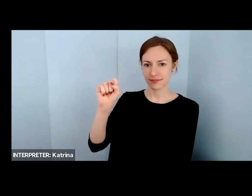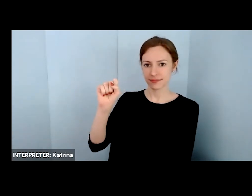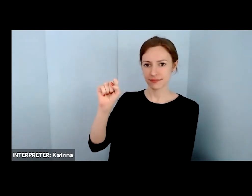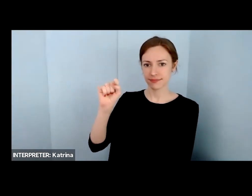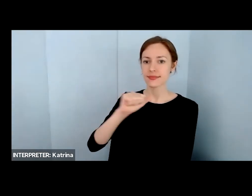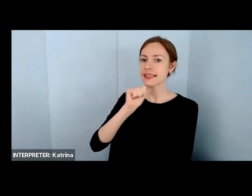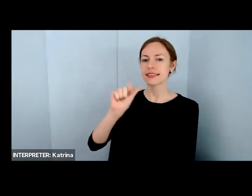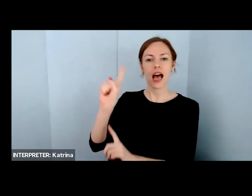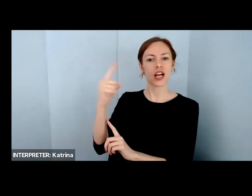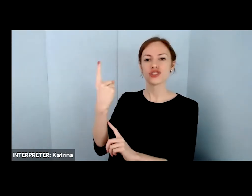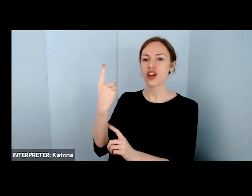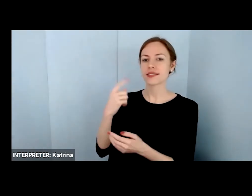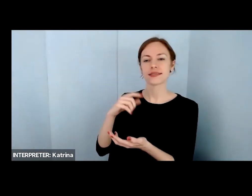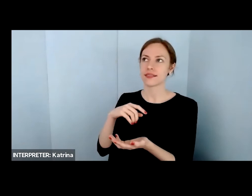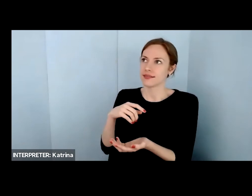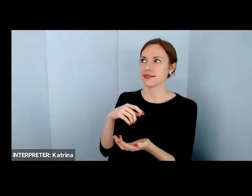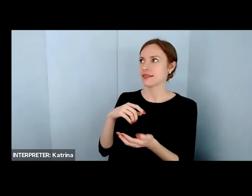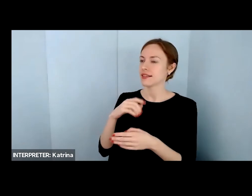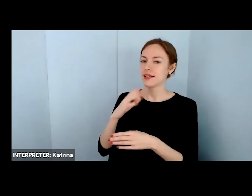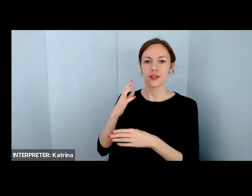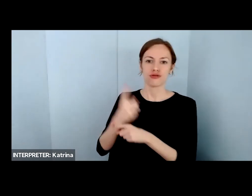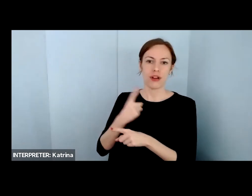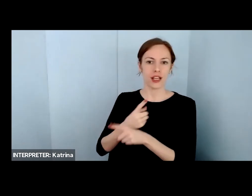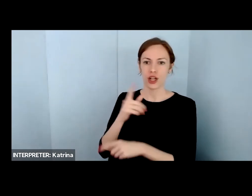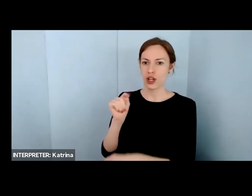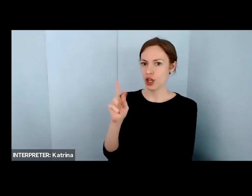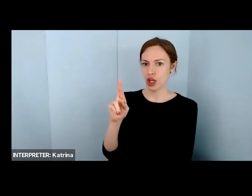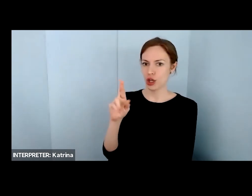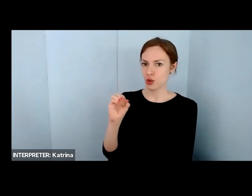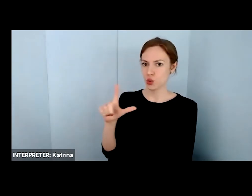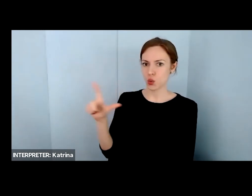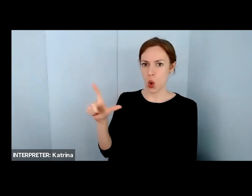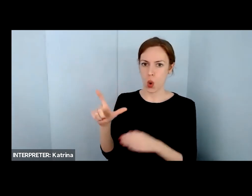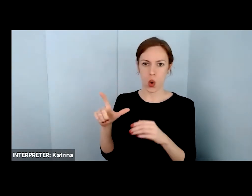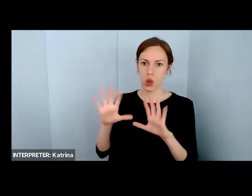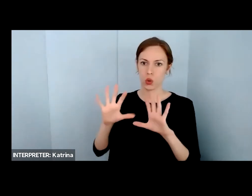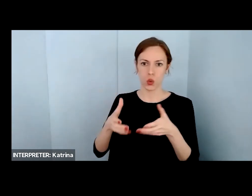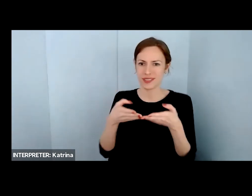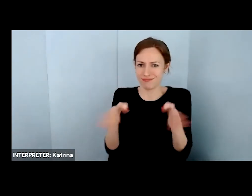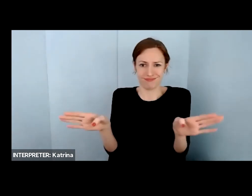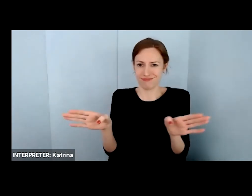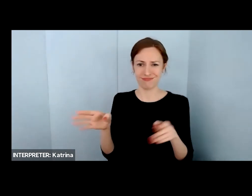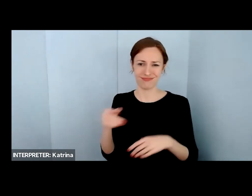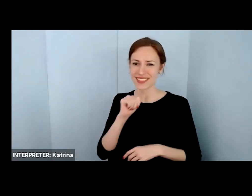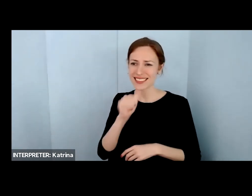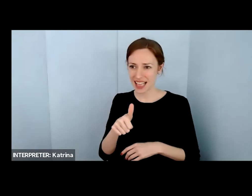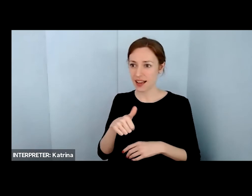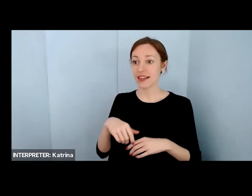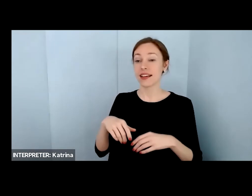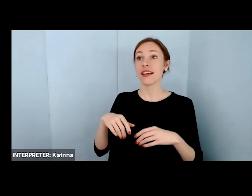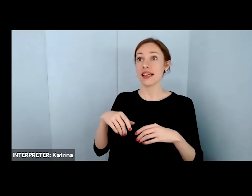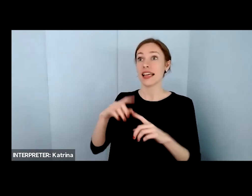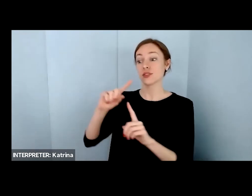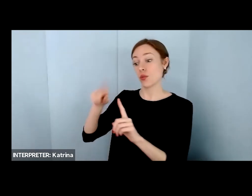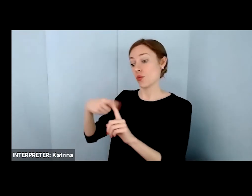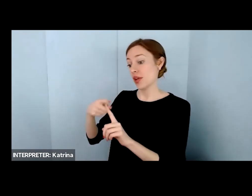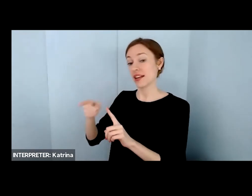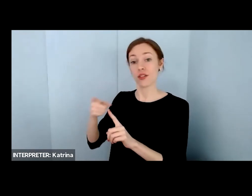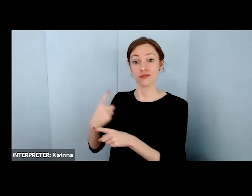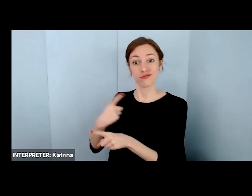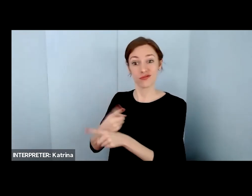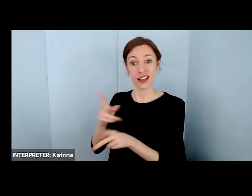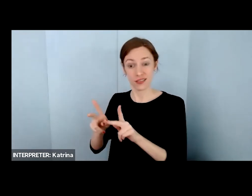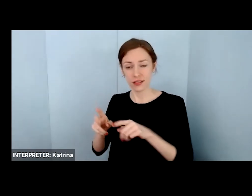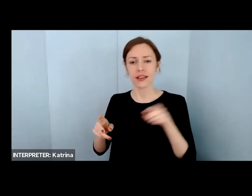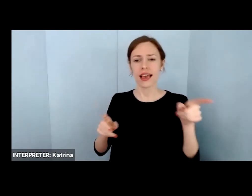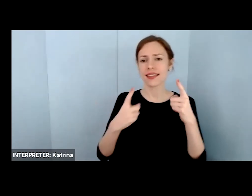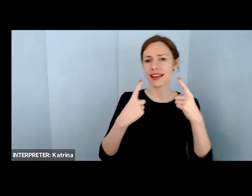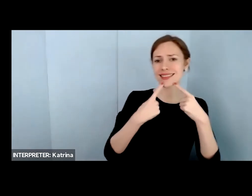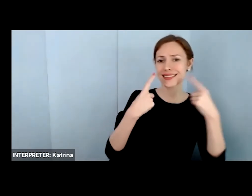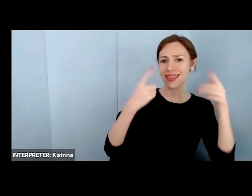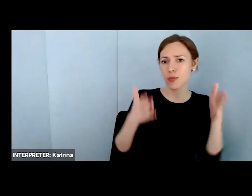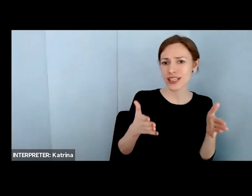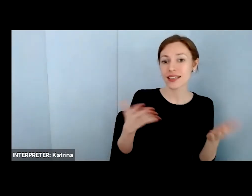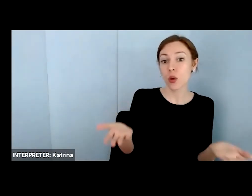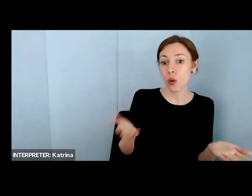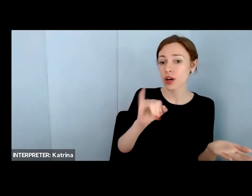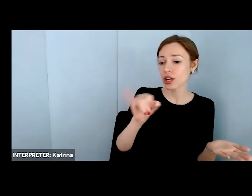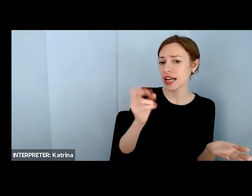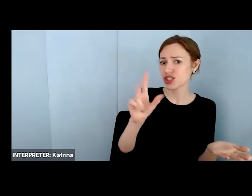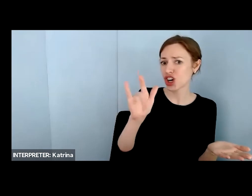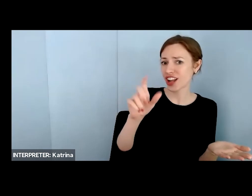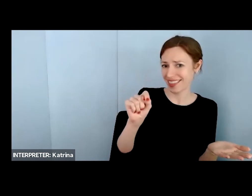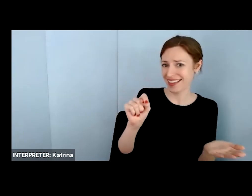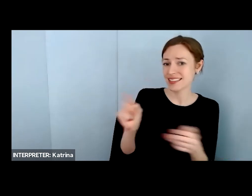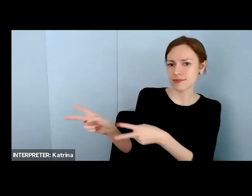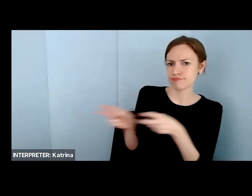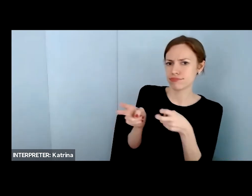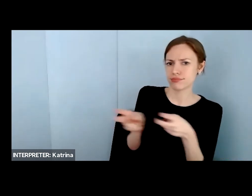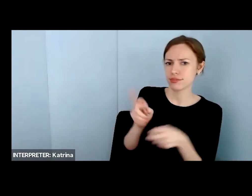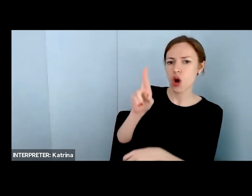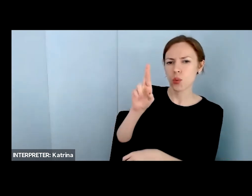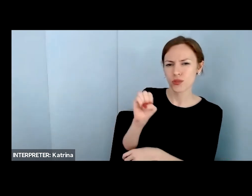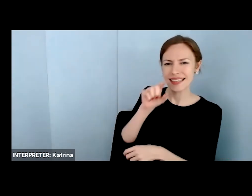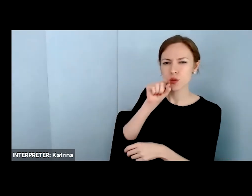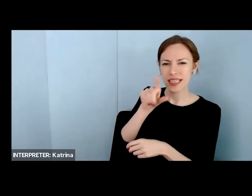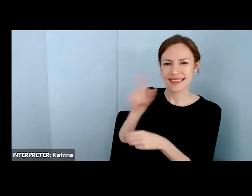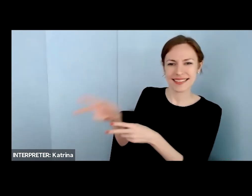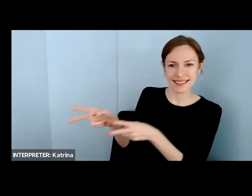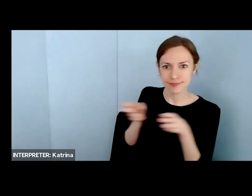What's interesting is actually the interaction between those troll groups. And then when a celebrity, retweets them, or when a journalist retweets them and that's really where we mark the significance of a campaign.